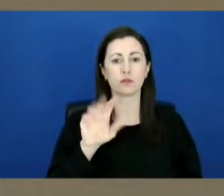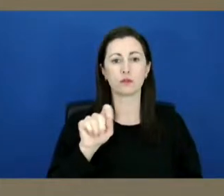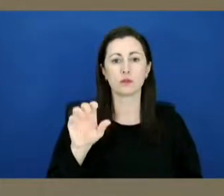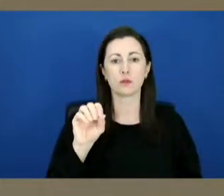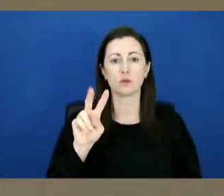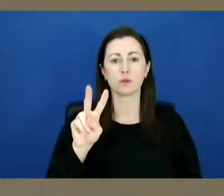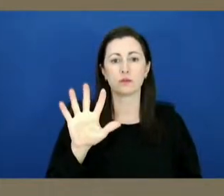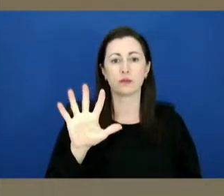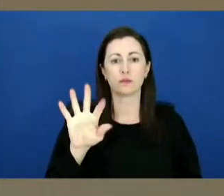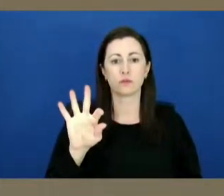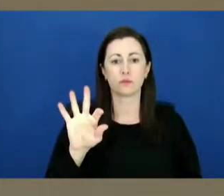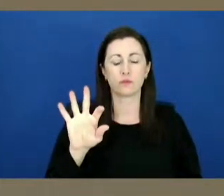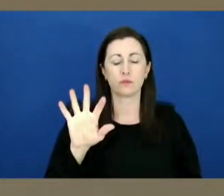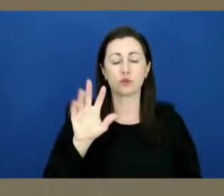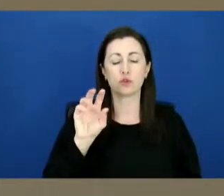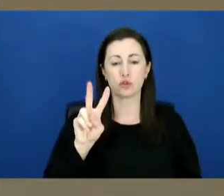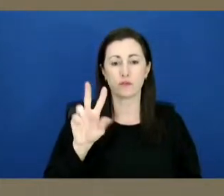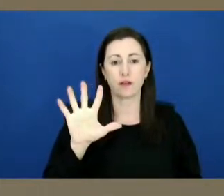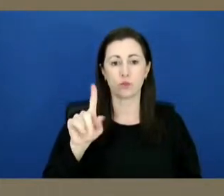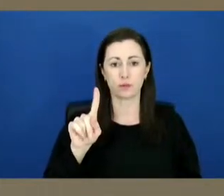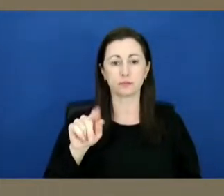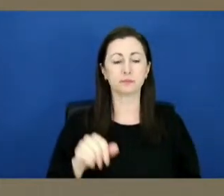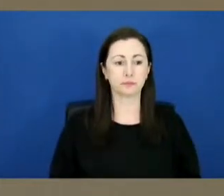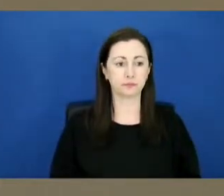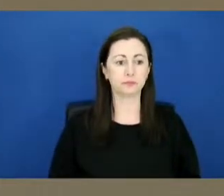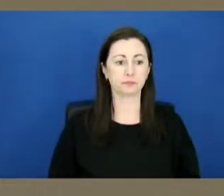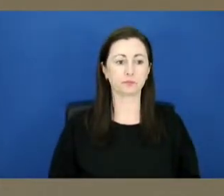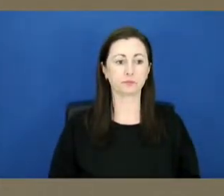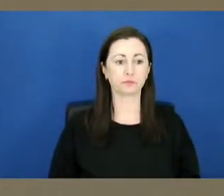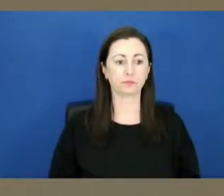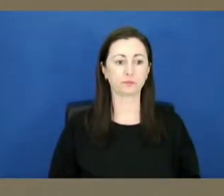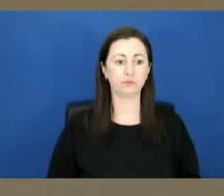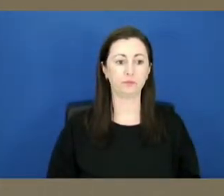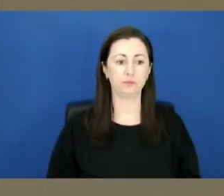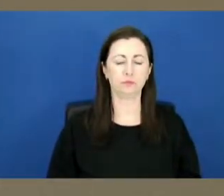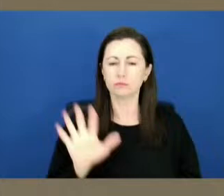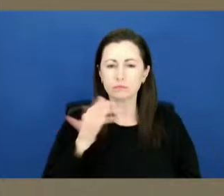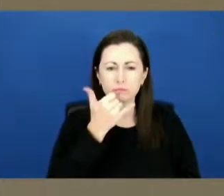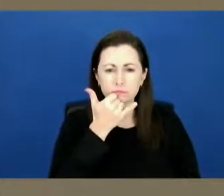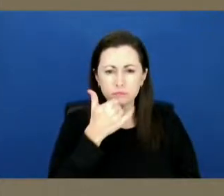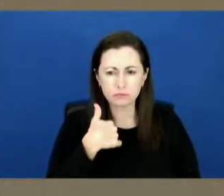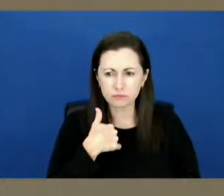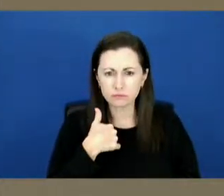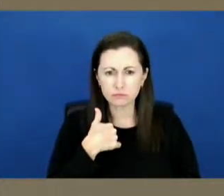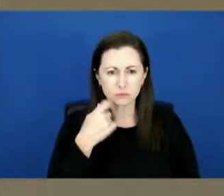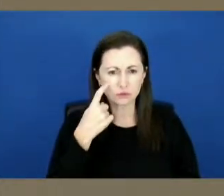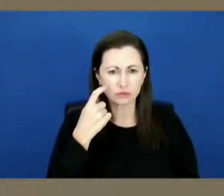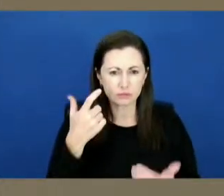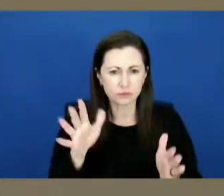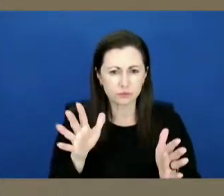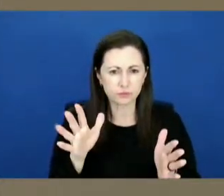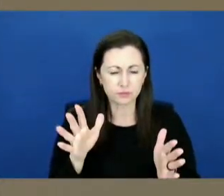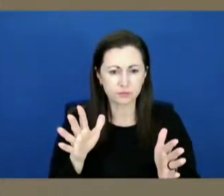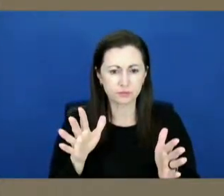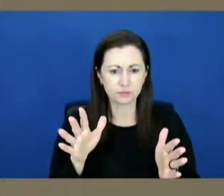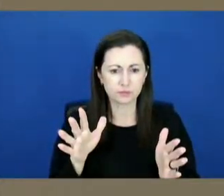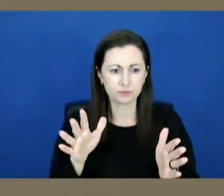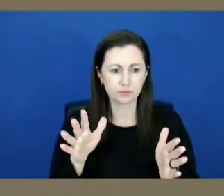HEARING NONE, MADAM CLERK.